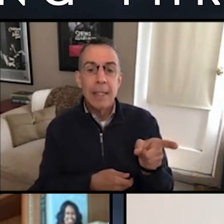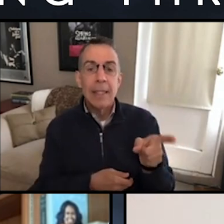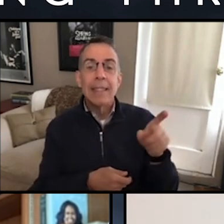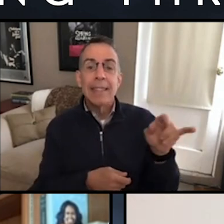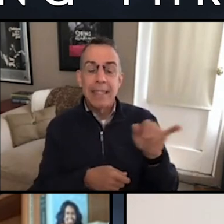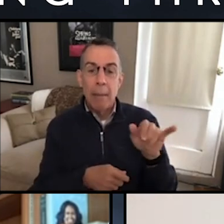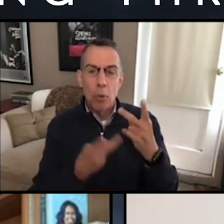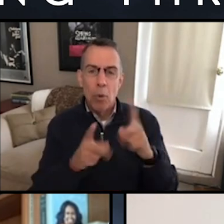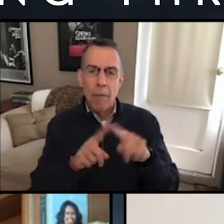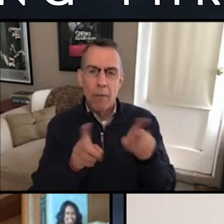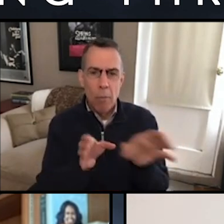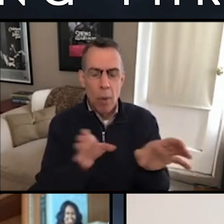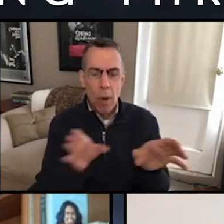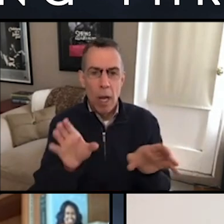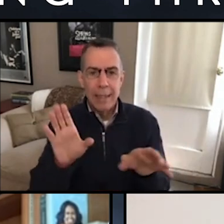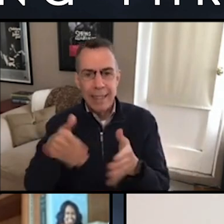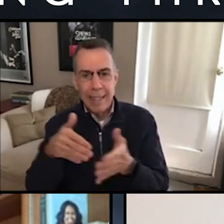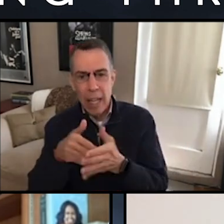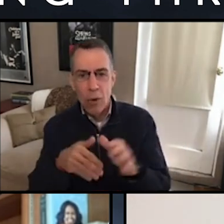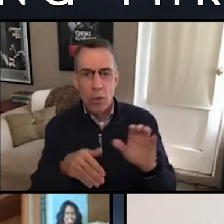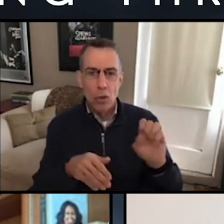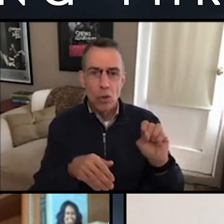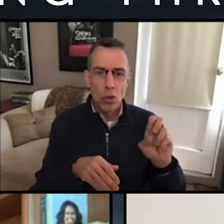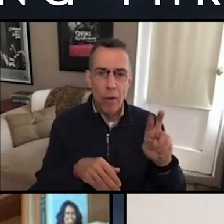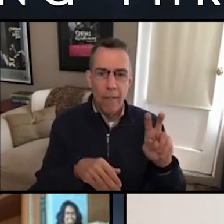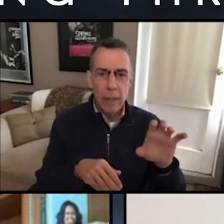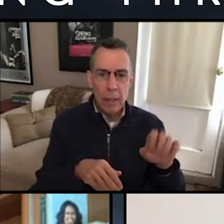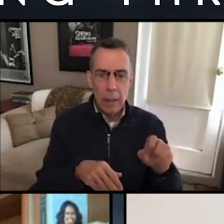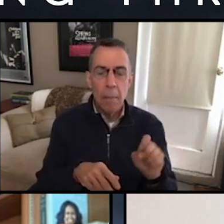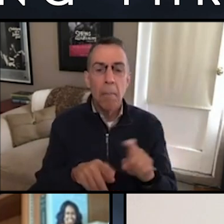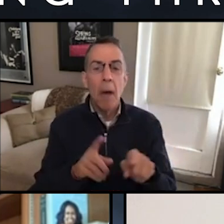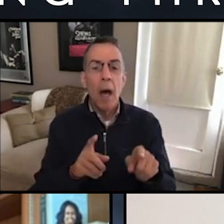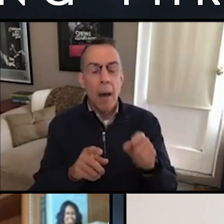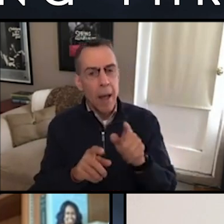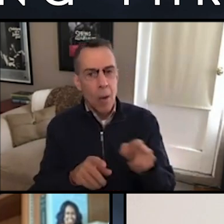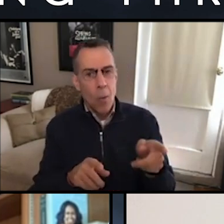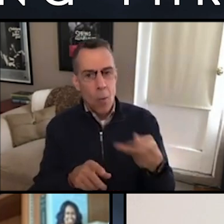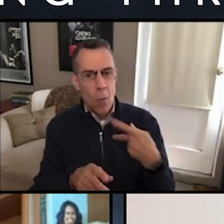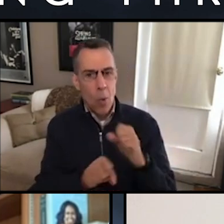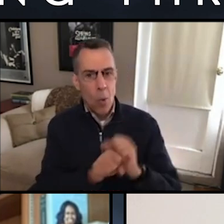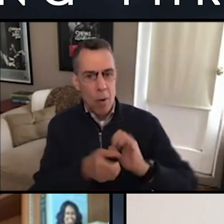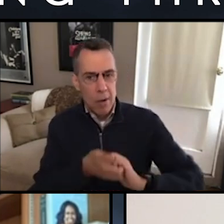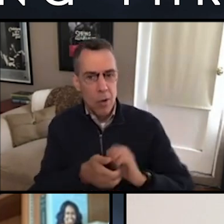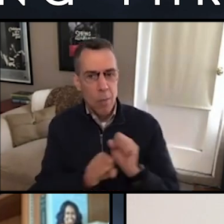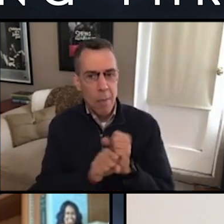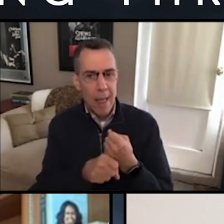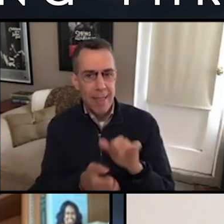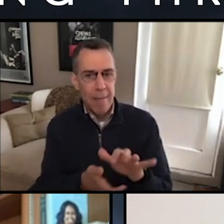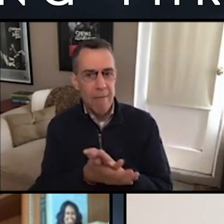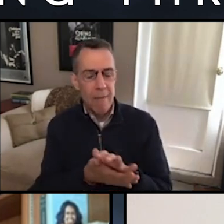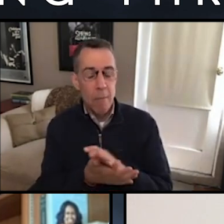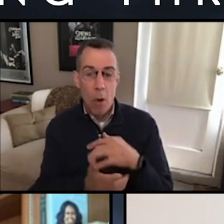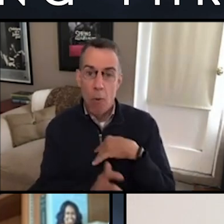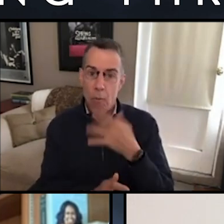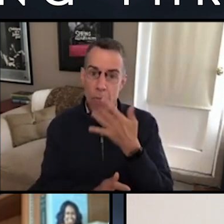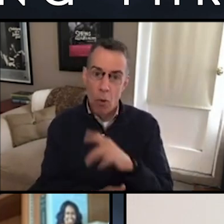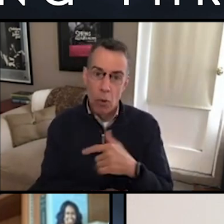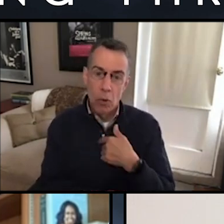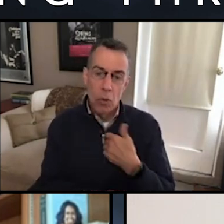of it. To make this film, and really, you know. Really so fortunate for that,